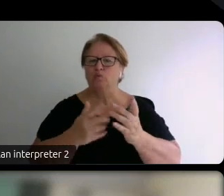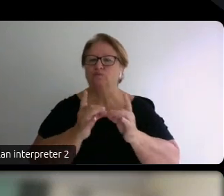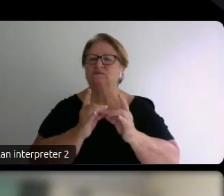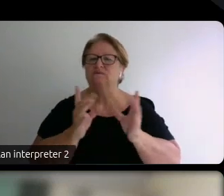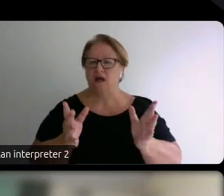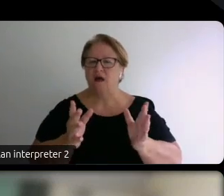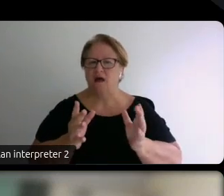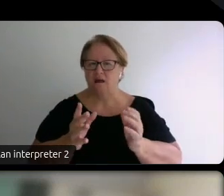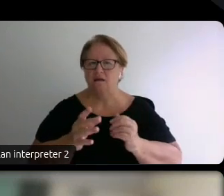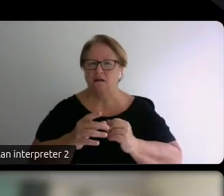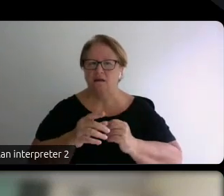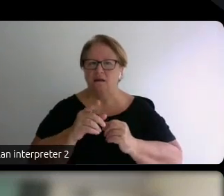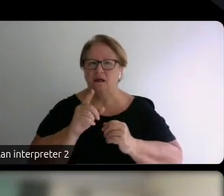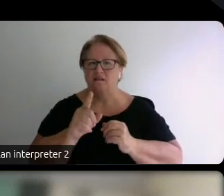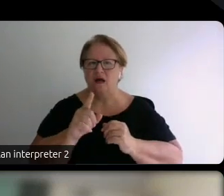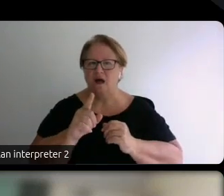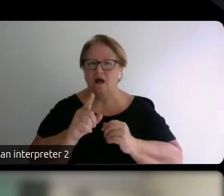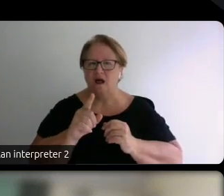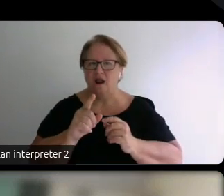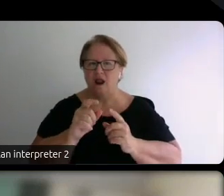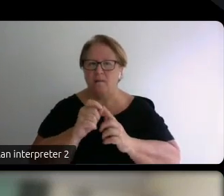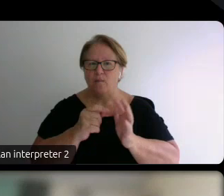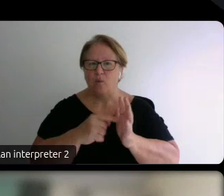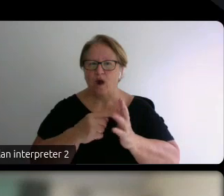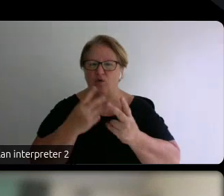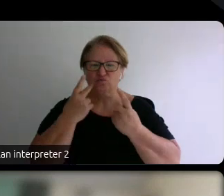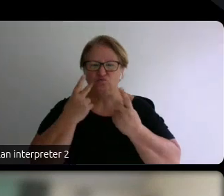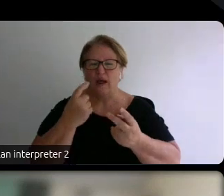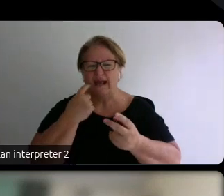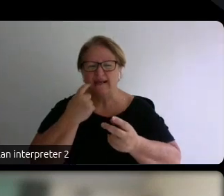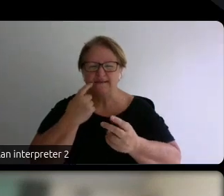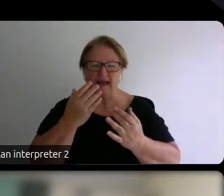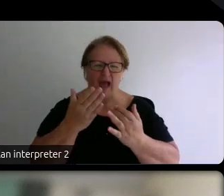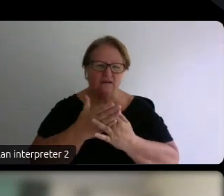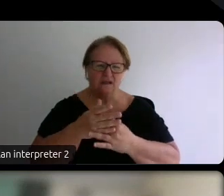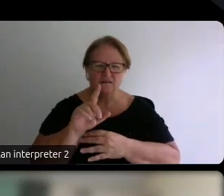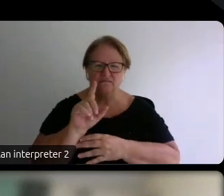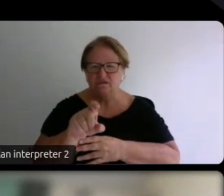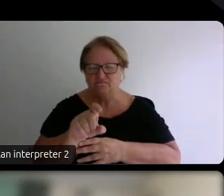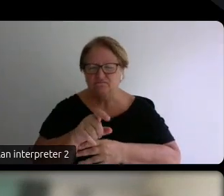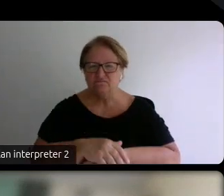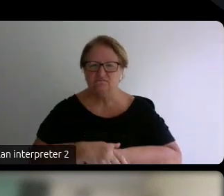the slide there that it's easy to access. It's um there's information about relationships and